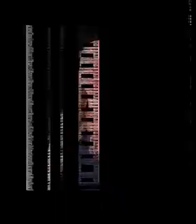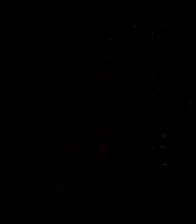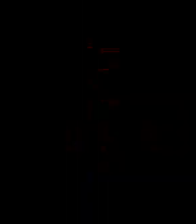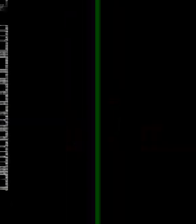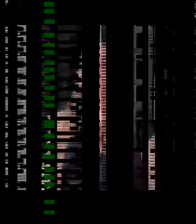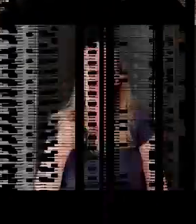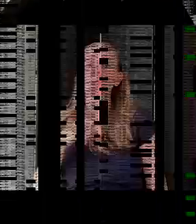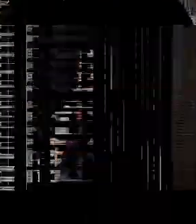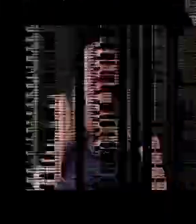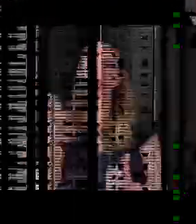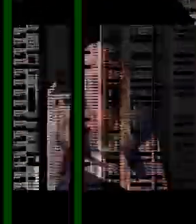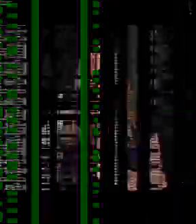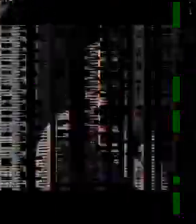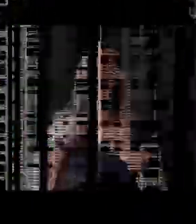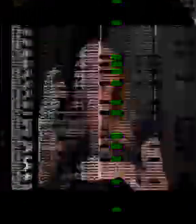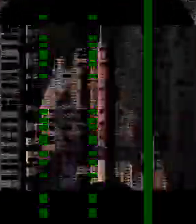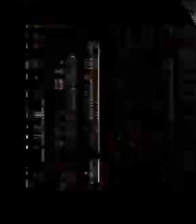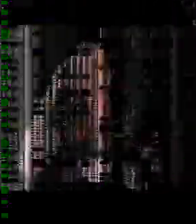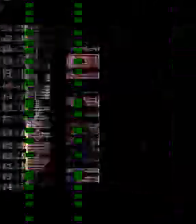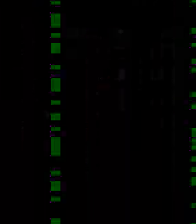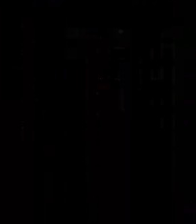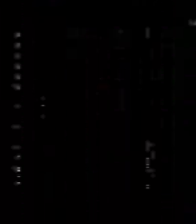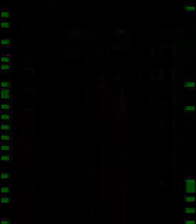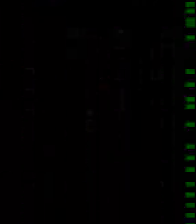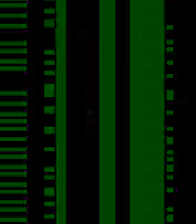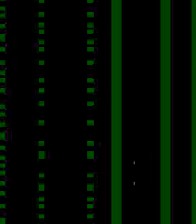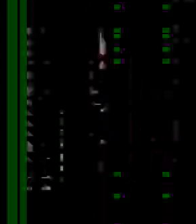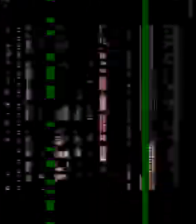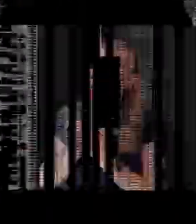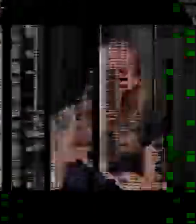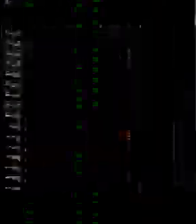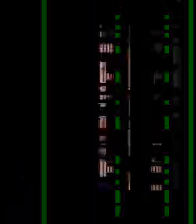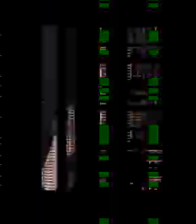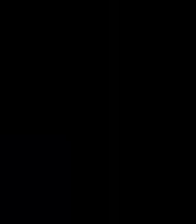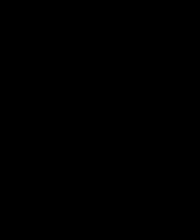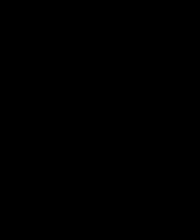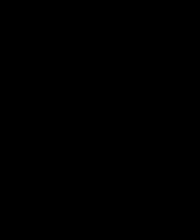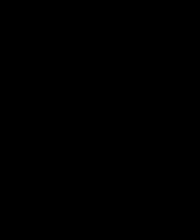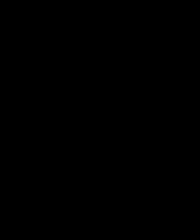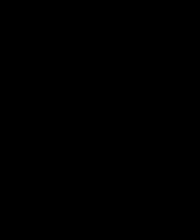about brain fog. I have mentioned the pandemic. I have mentioned long COVID. In it of itself,